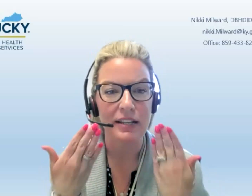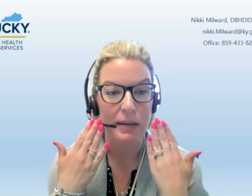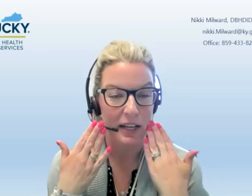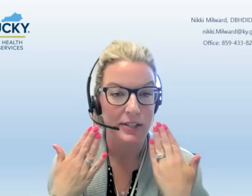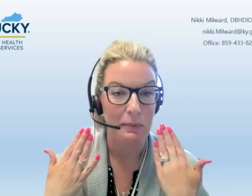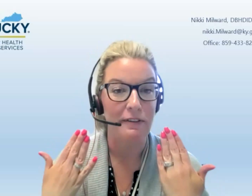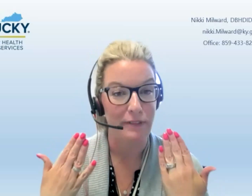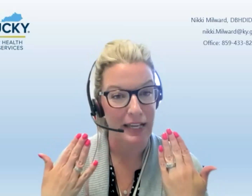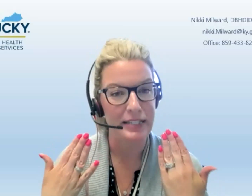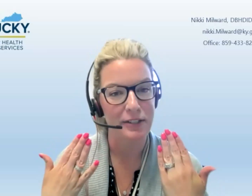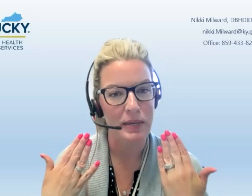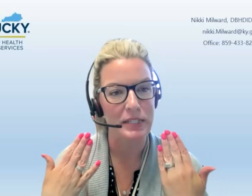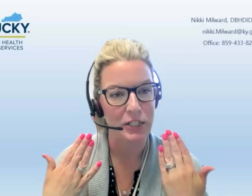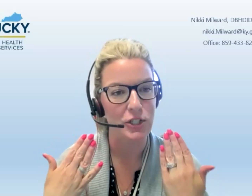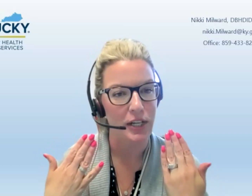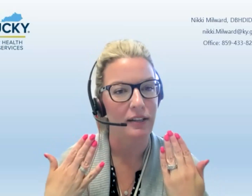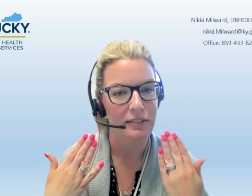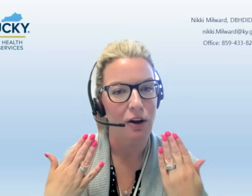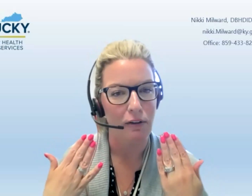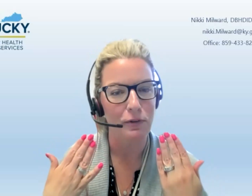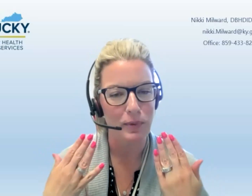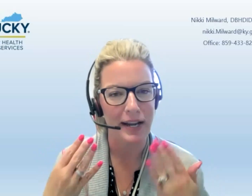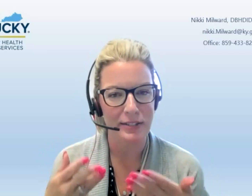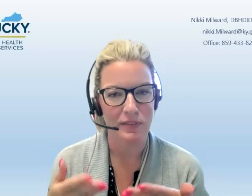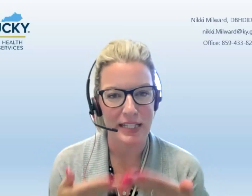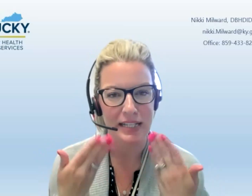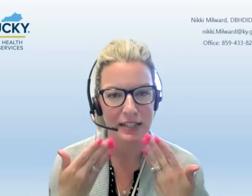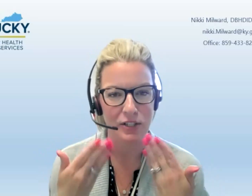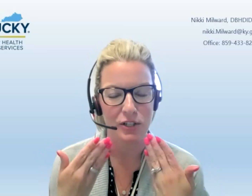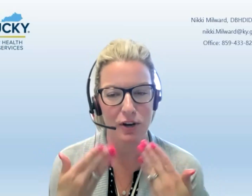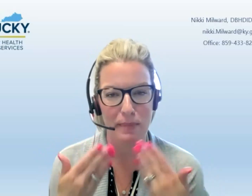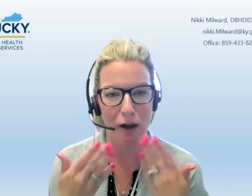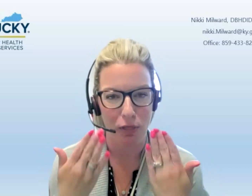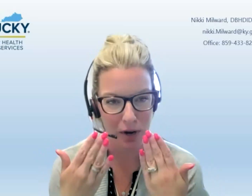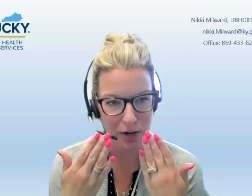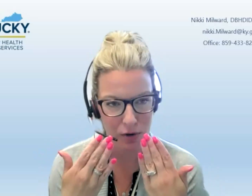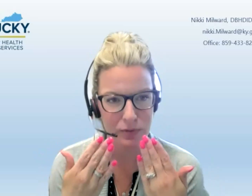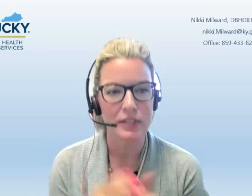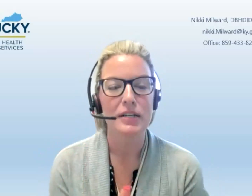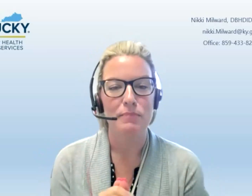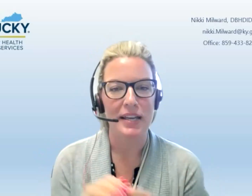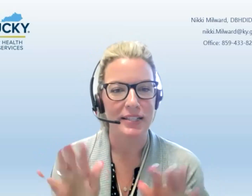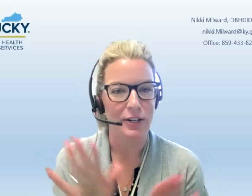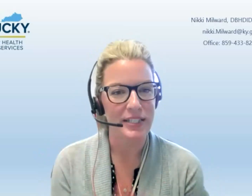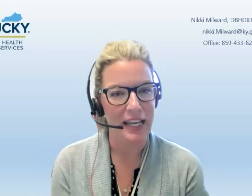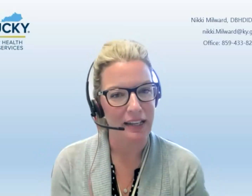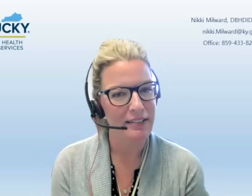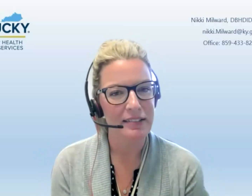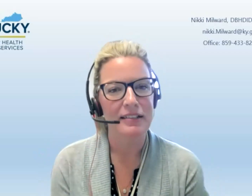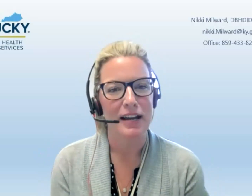WE'RE SAFE. FENTANYL IF ABSORBED AND HELD OR YOU'VE COME IN CONTACT WITH A